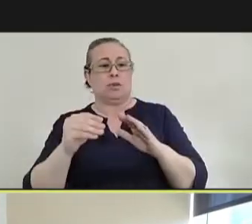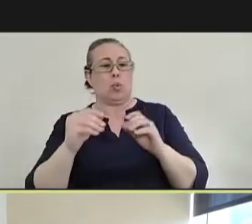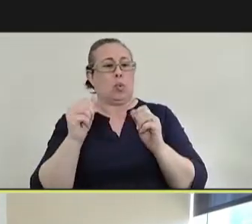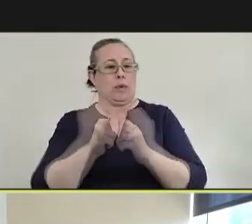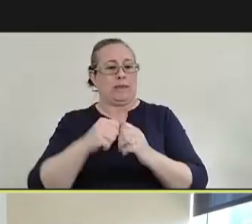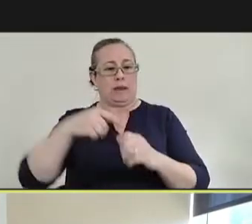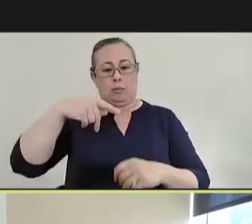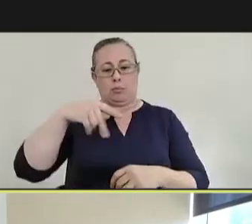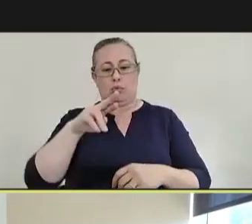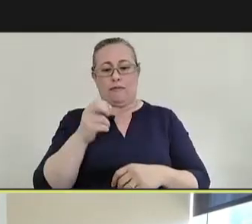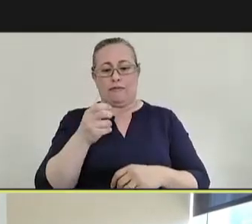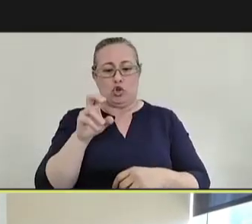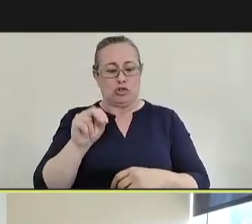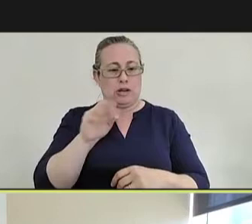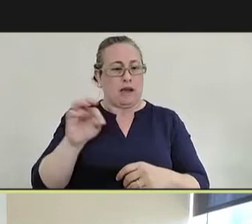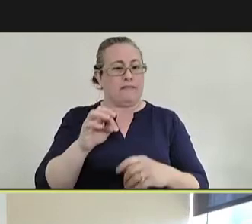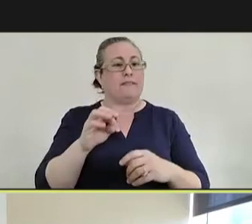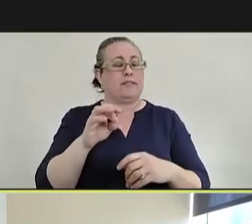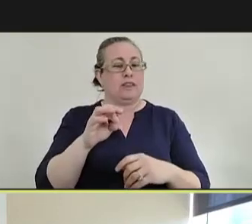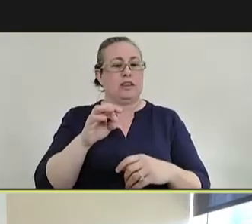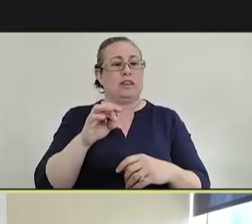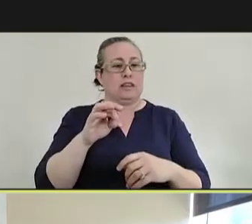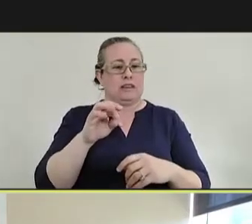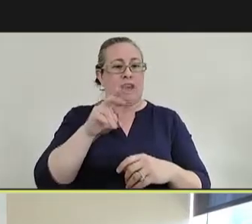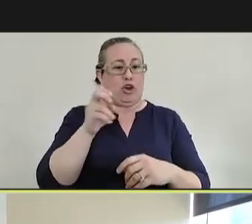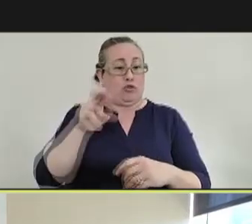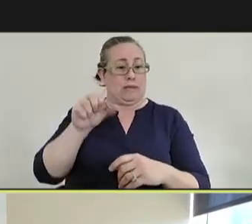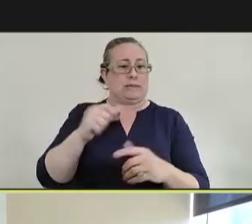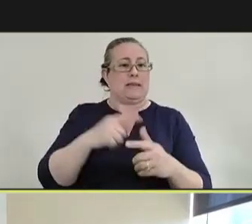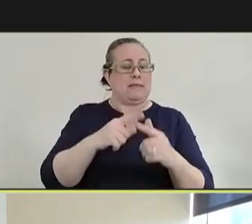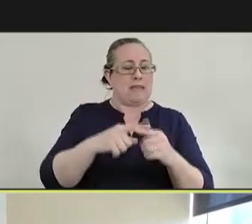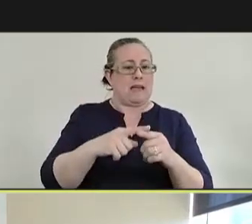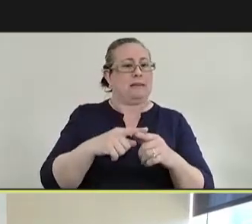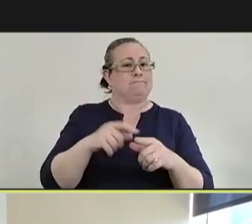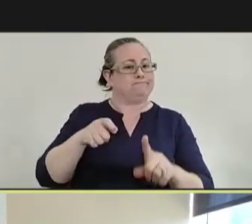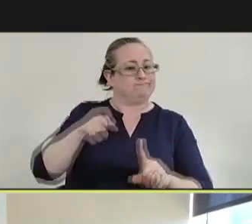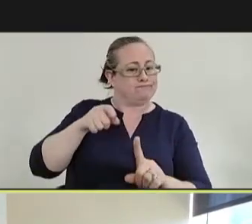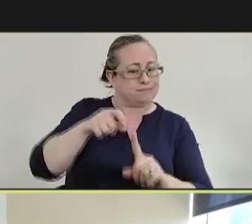and then hopefully elicit a desired immune response. Moving to the second stage, we